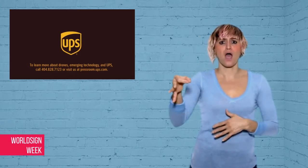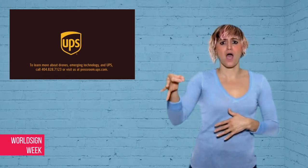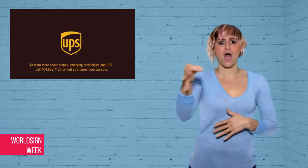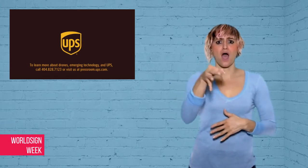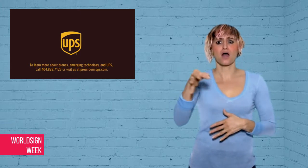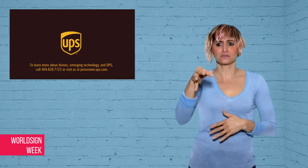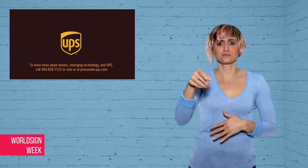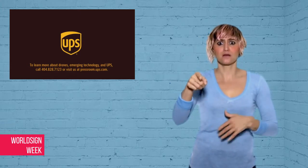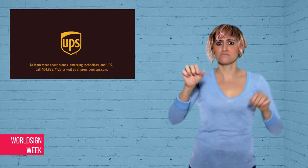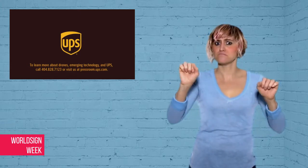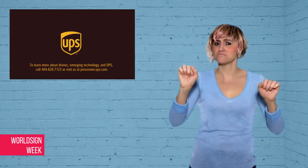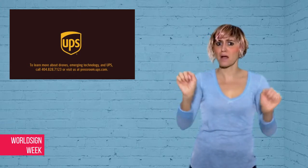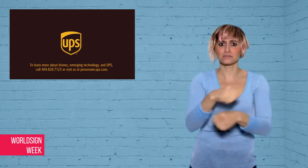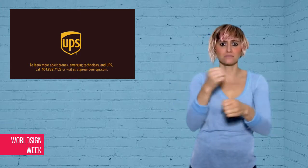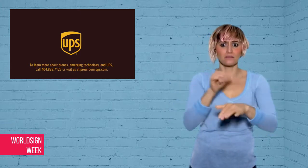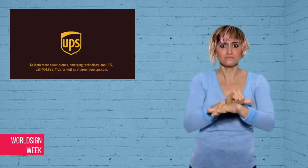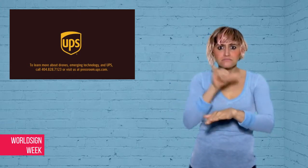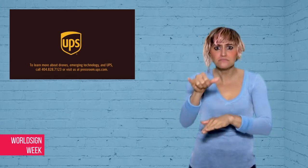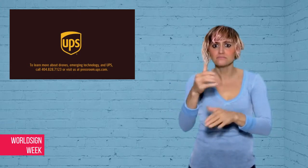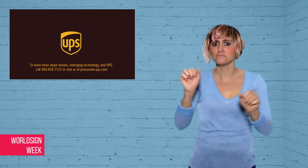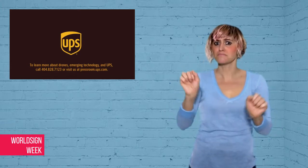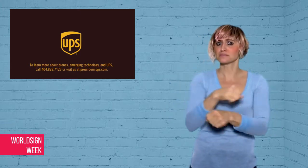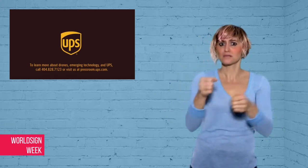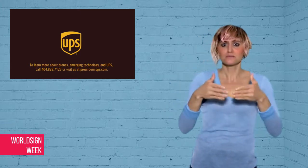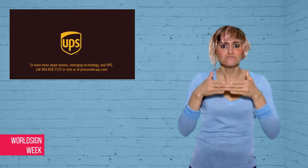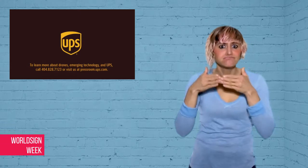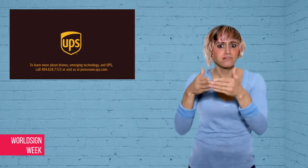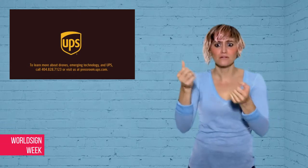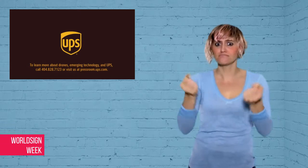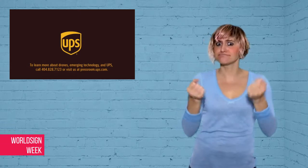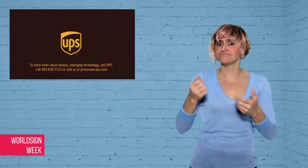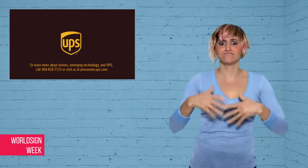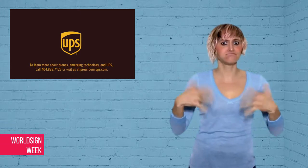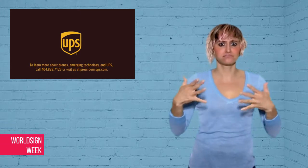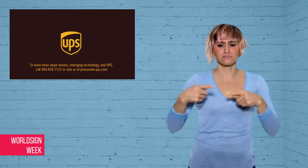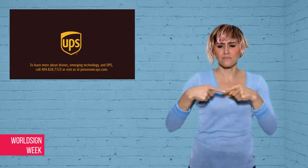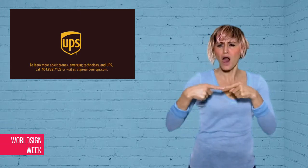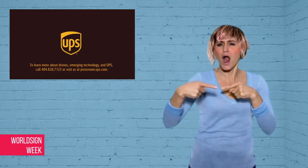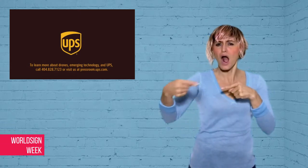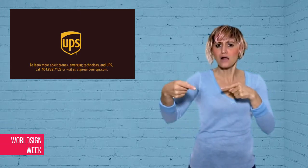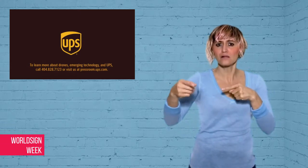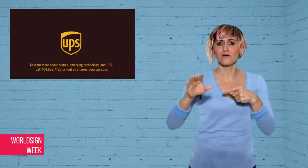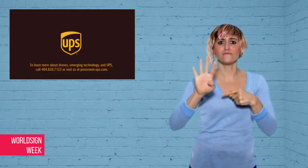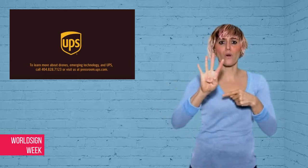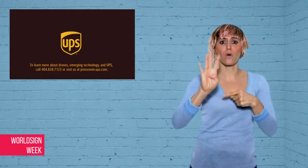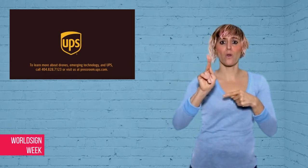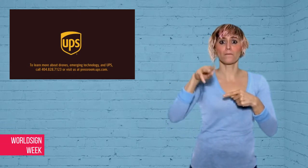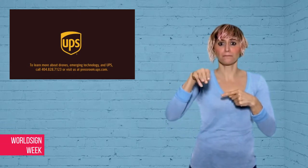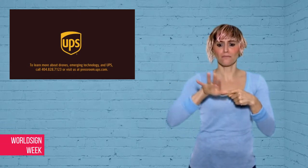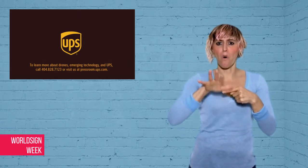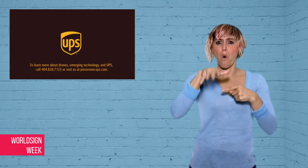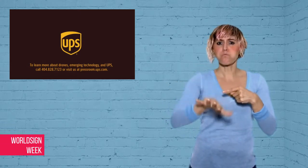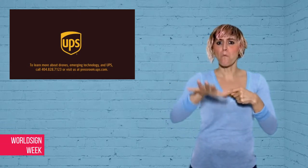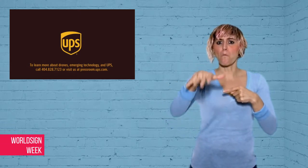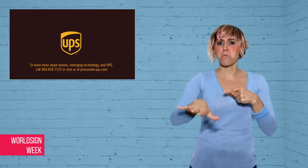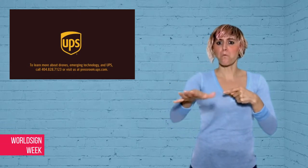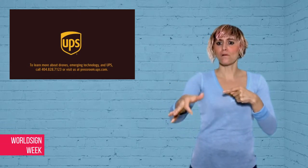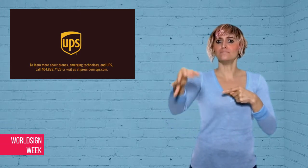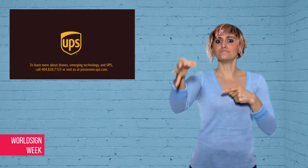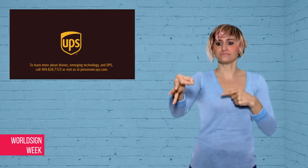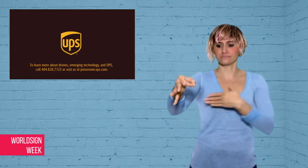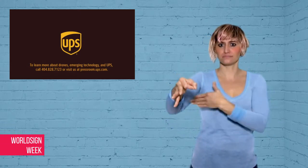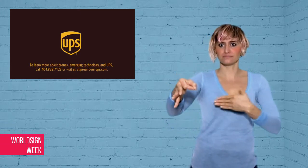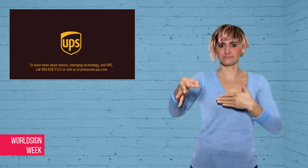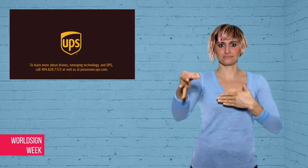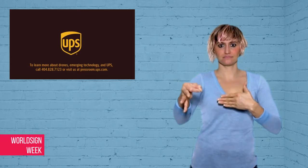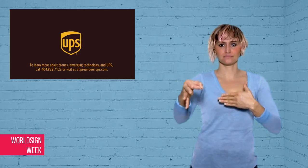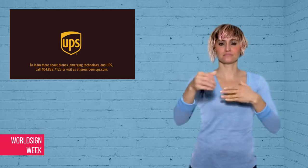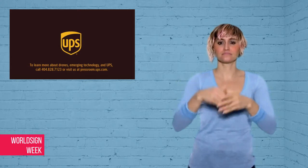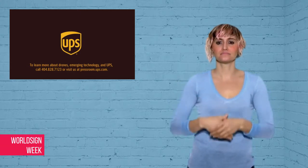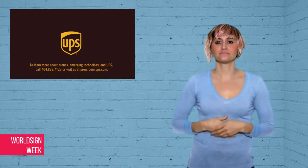island about 4 kilometers off the coast.